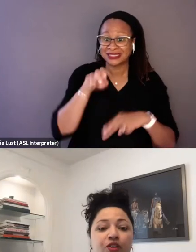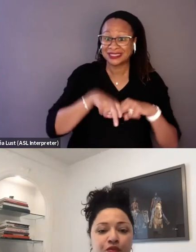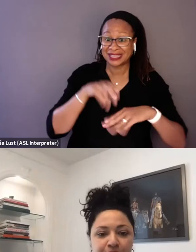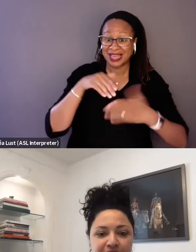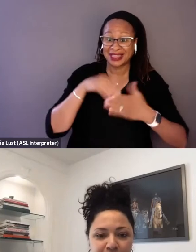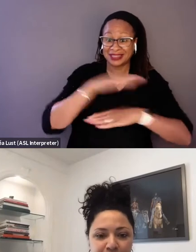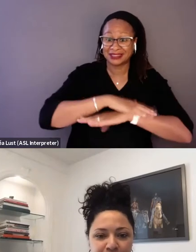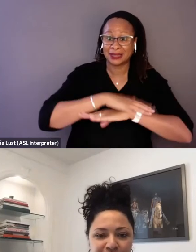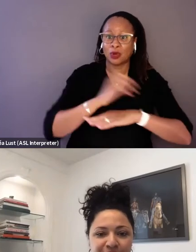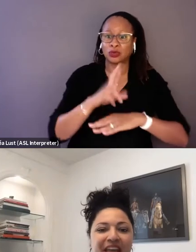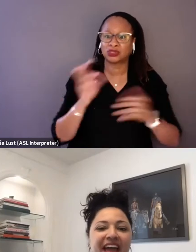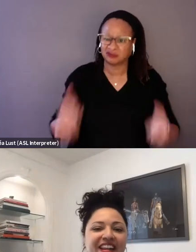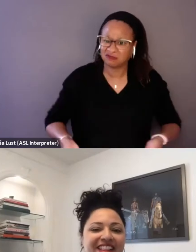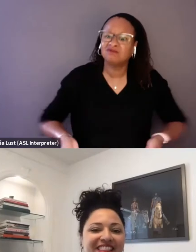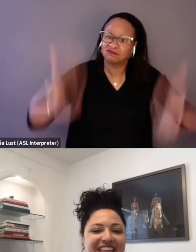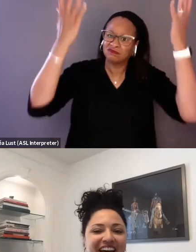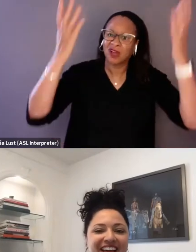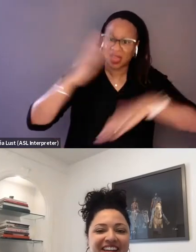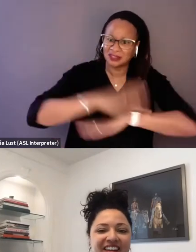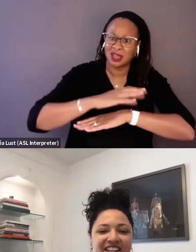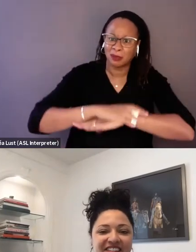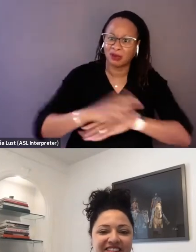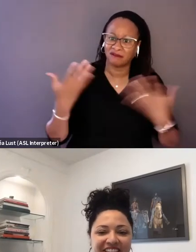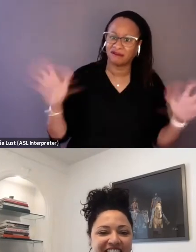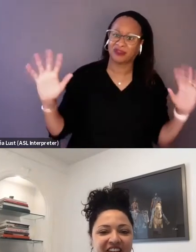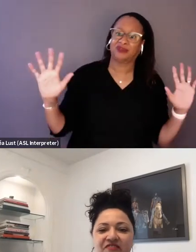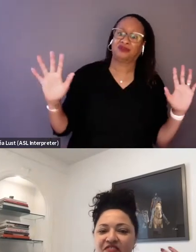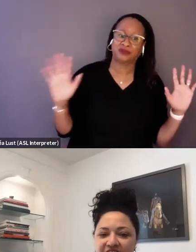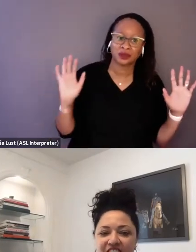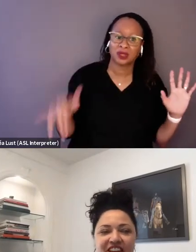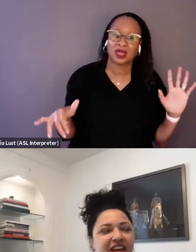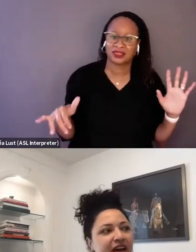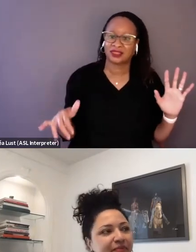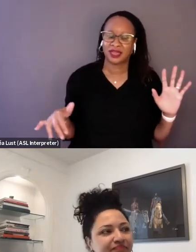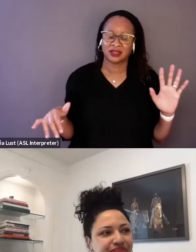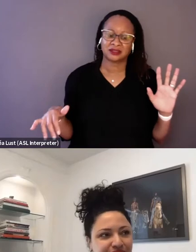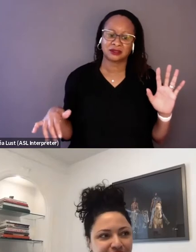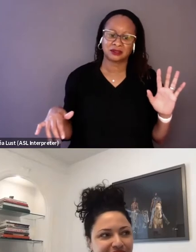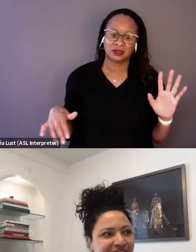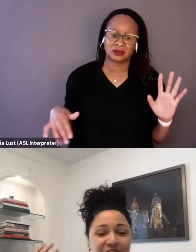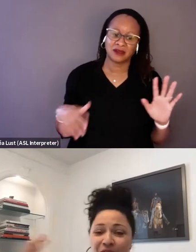or do you flip the table over? And that is like a very, you know,